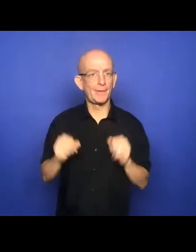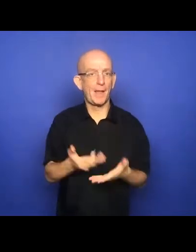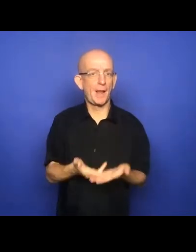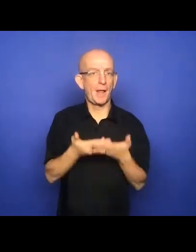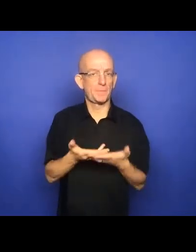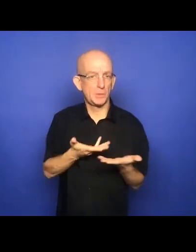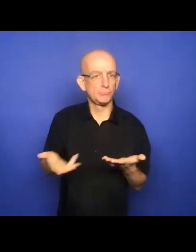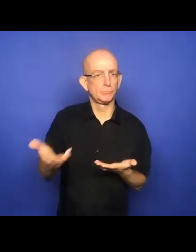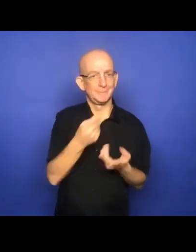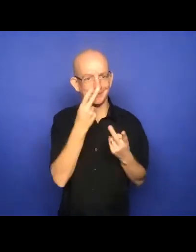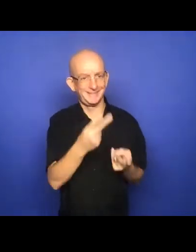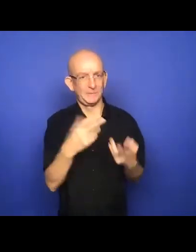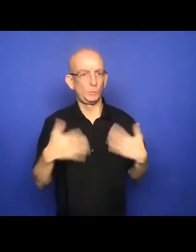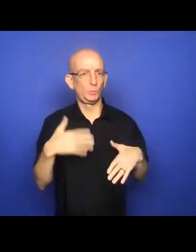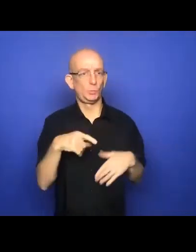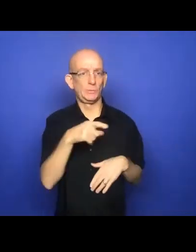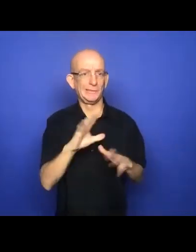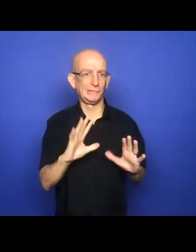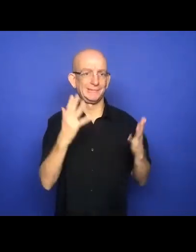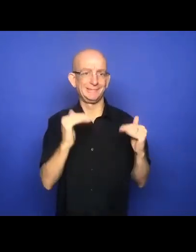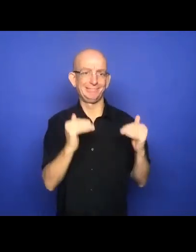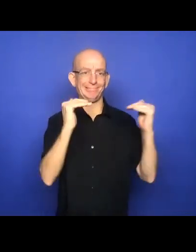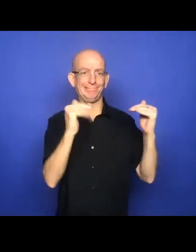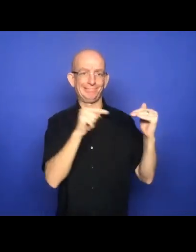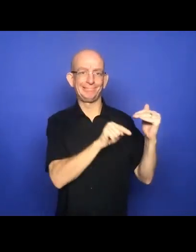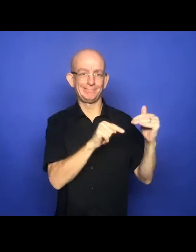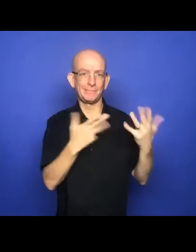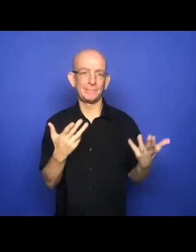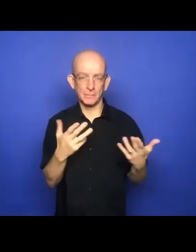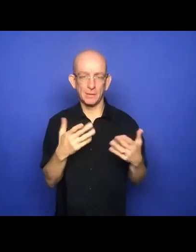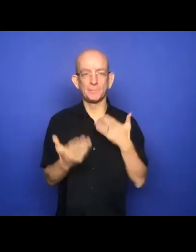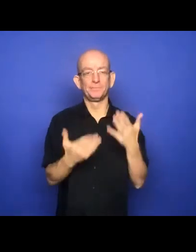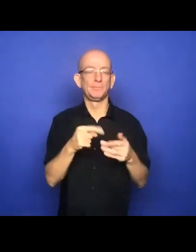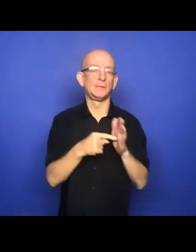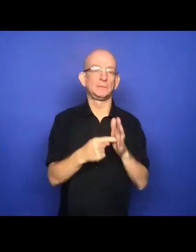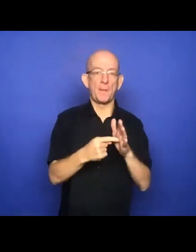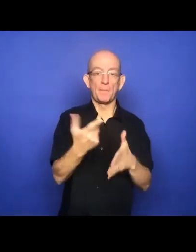measures that are still inaccessible for underrepresented and invisible